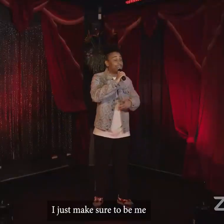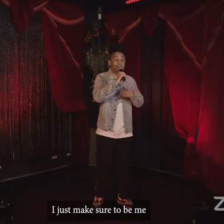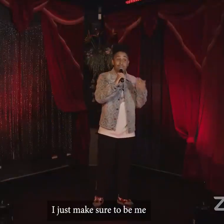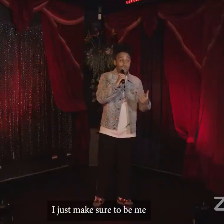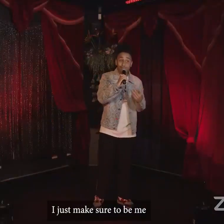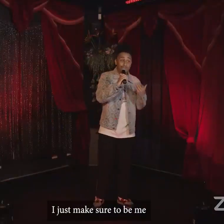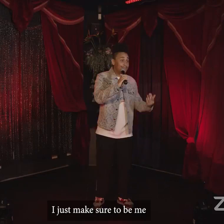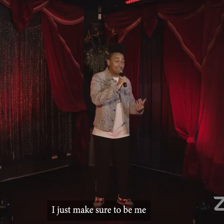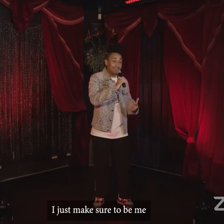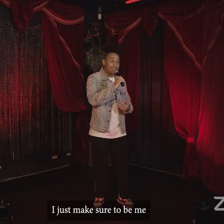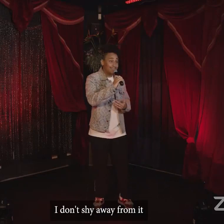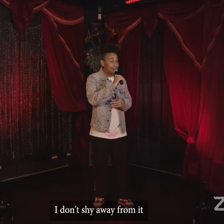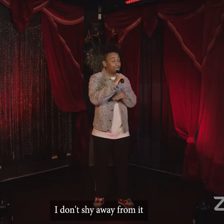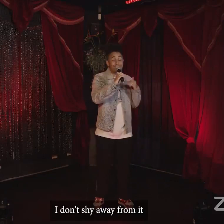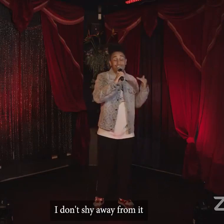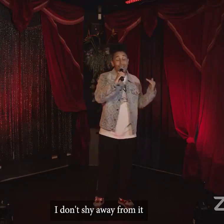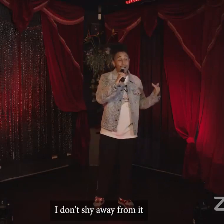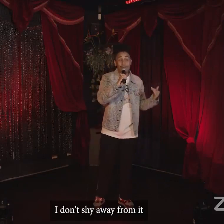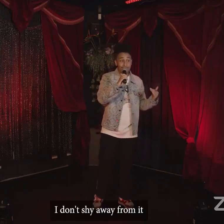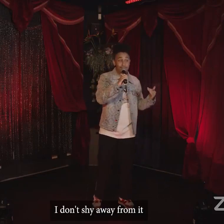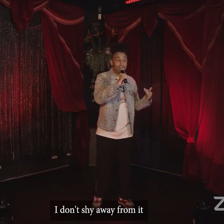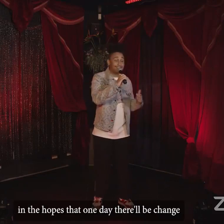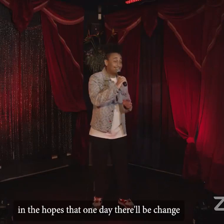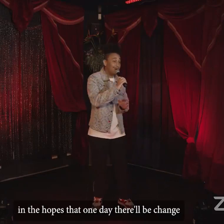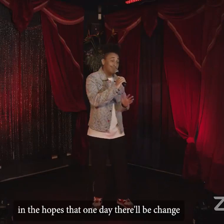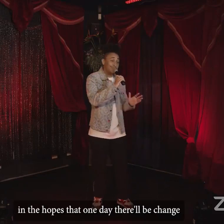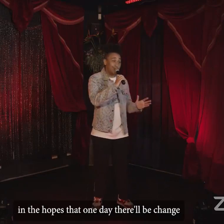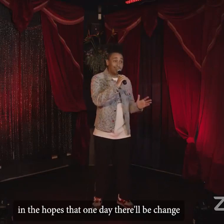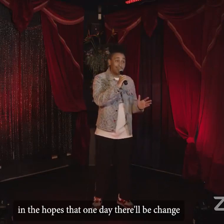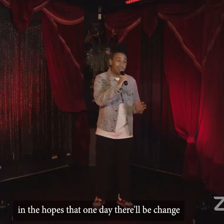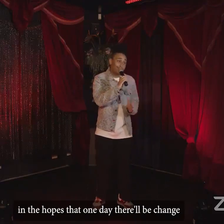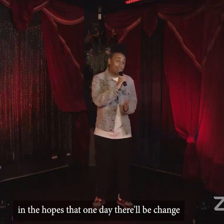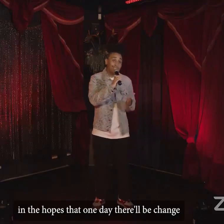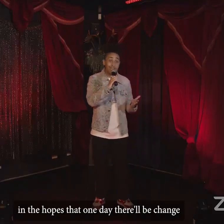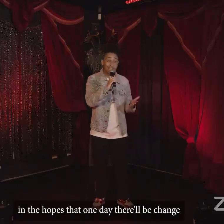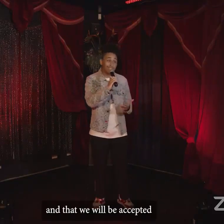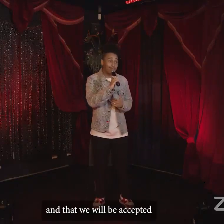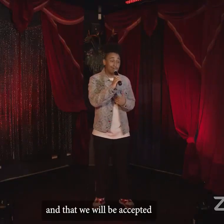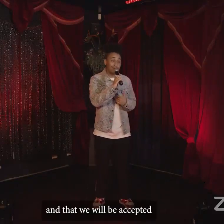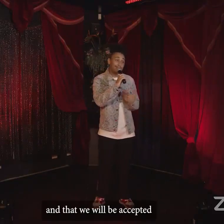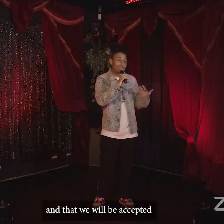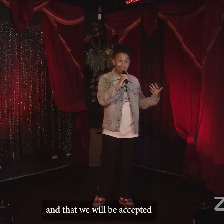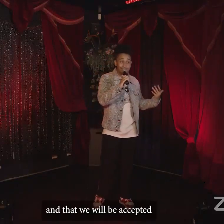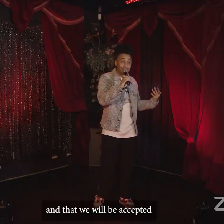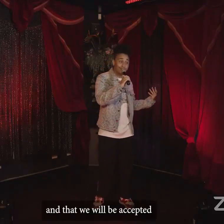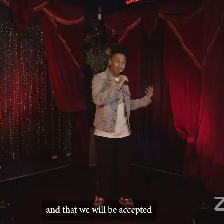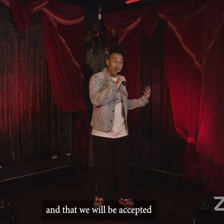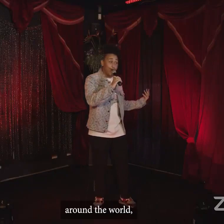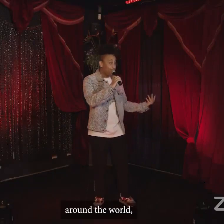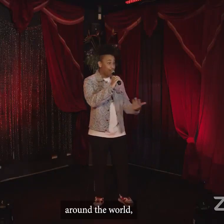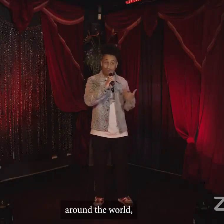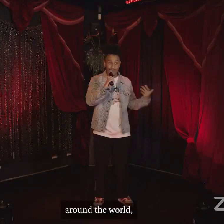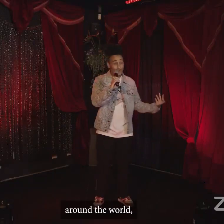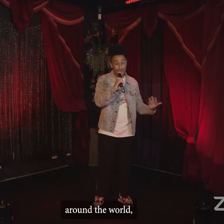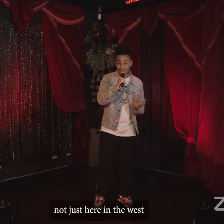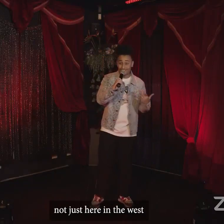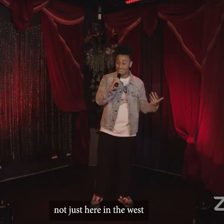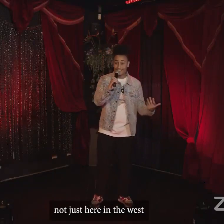It is a crime to be gay so when I explored the sounds of my culture. I just make sure to be me, I don't I just make sure to be me. I don't shy away from it in the hopes that one day there will be changed in that we will be